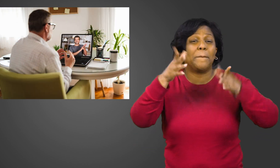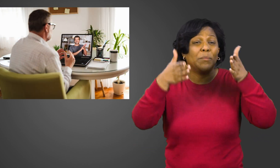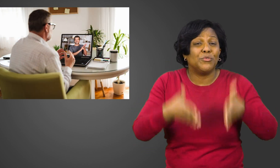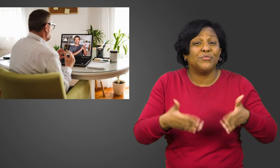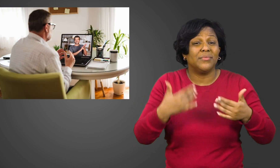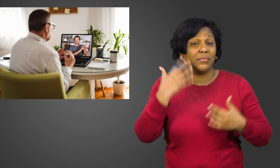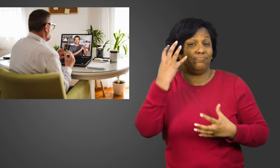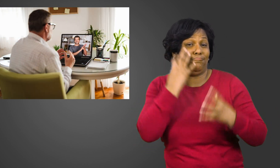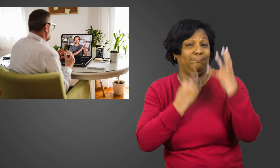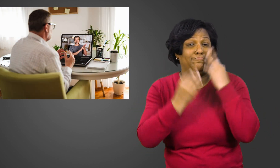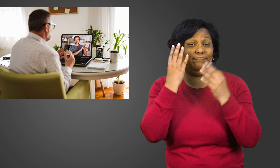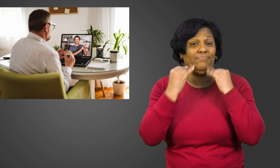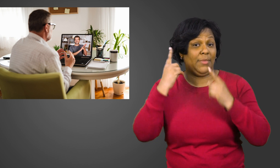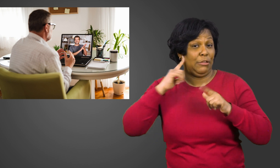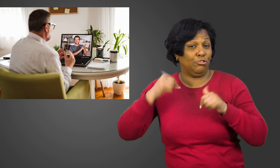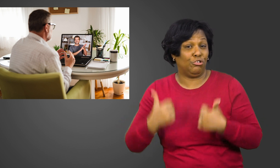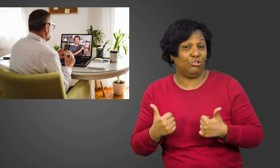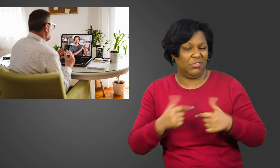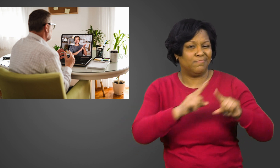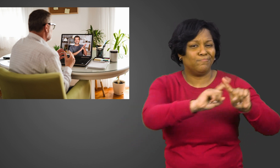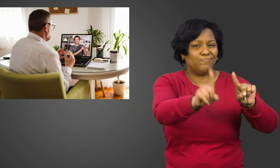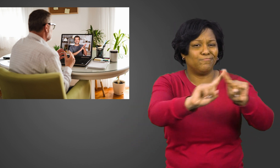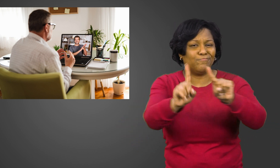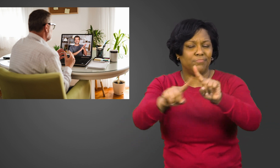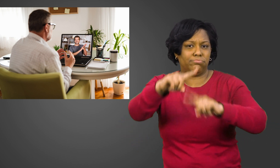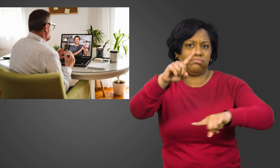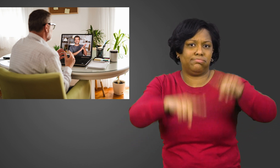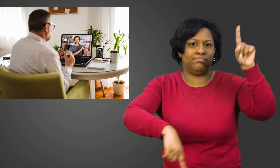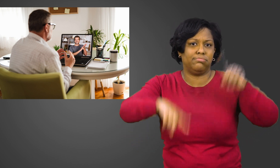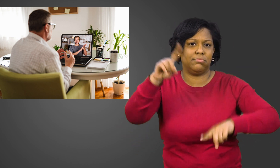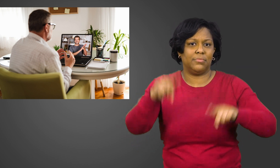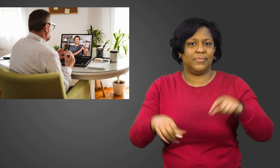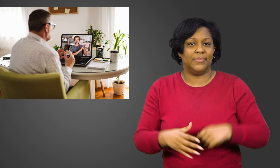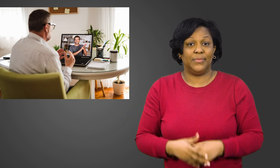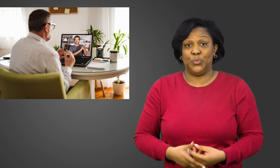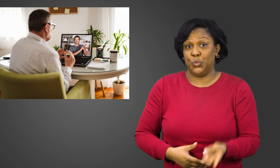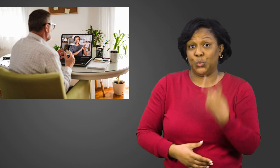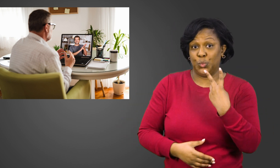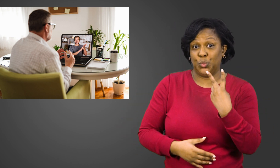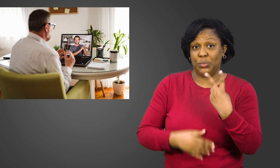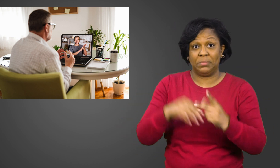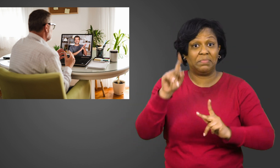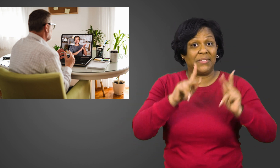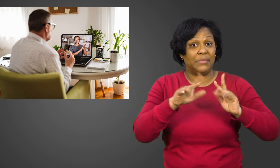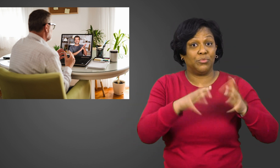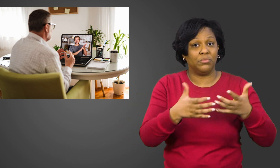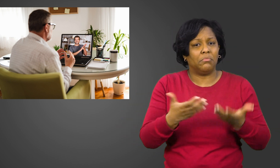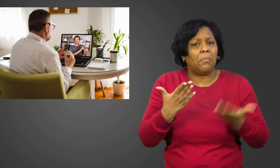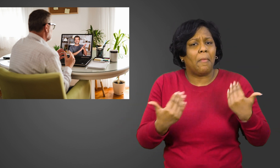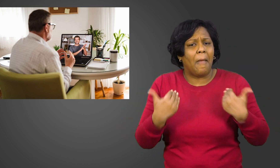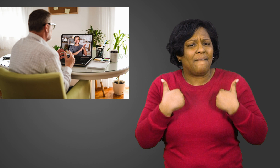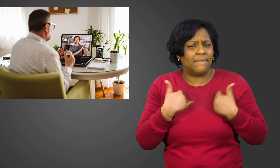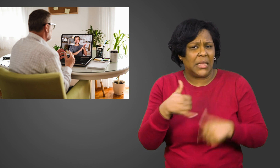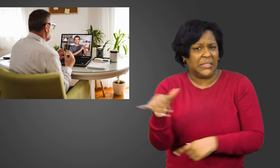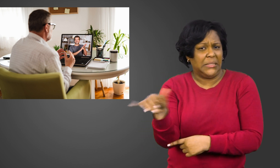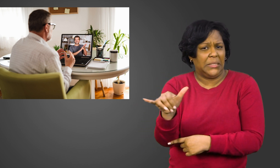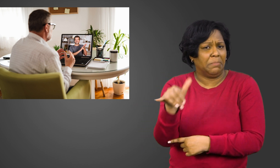Every person experiences their hearing loss differently.